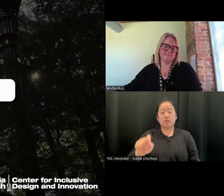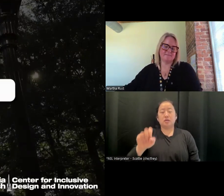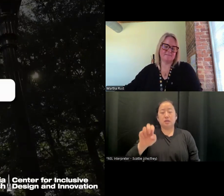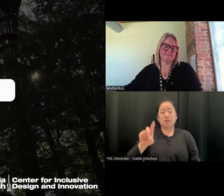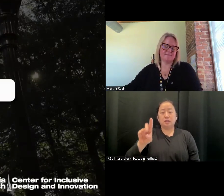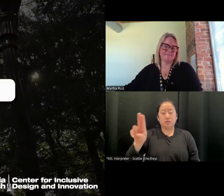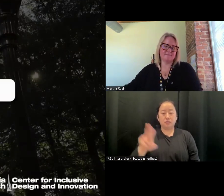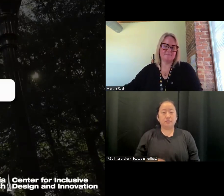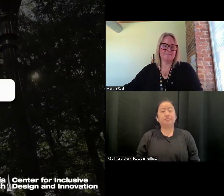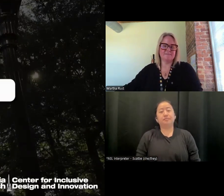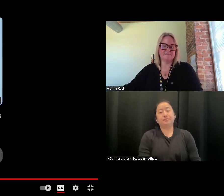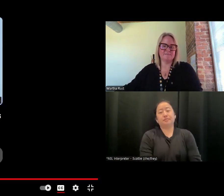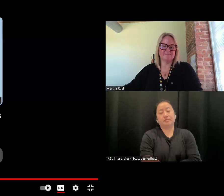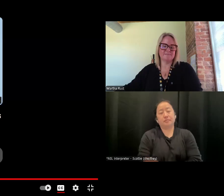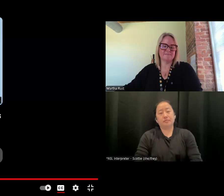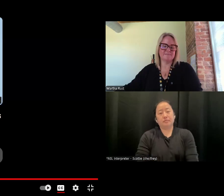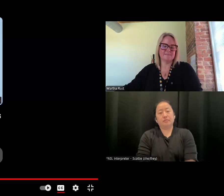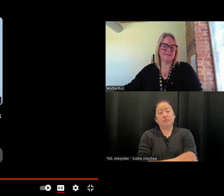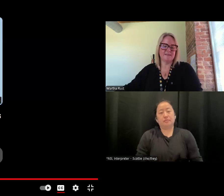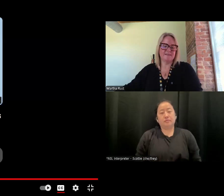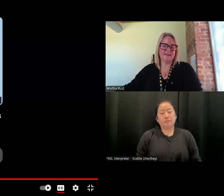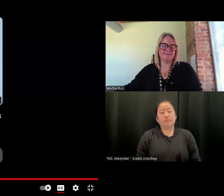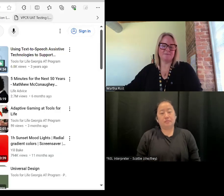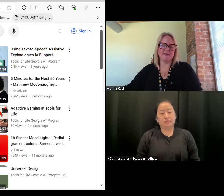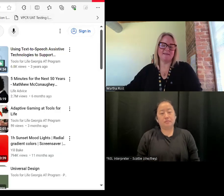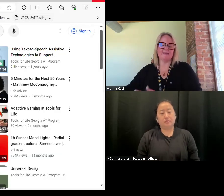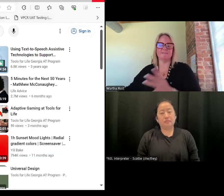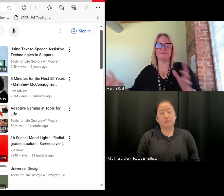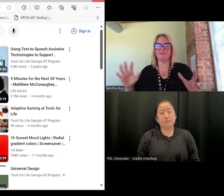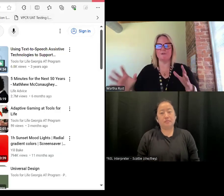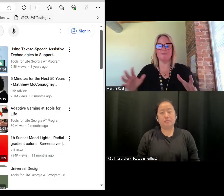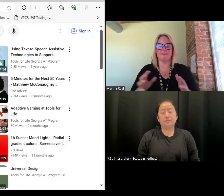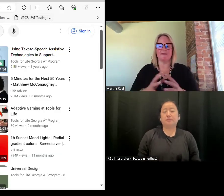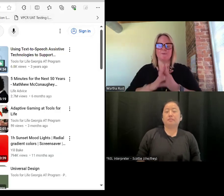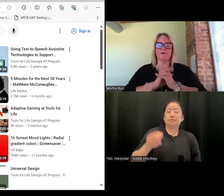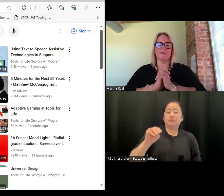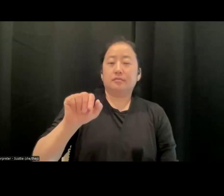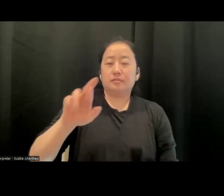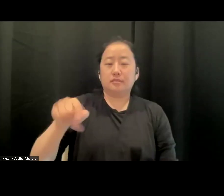Thanks for playing that. So it a little about what our lab is,